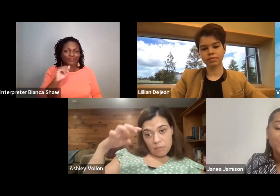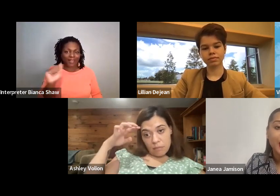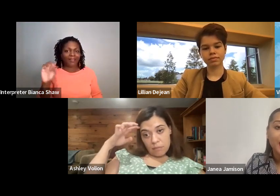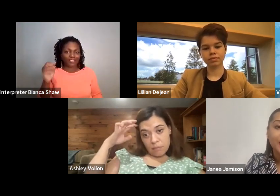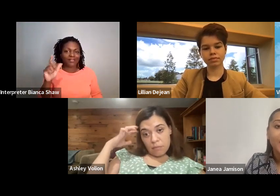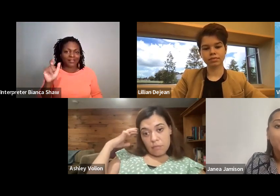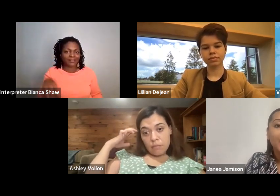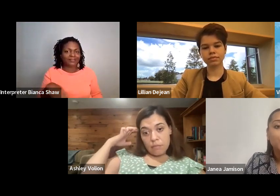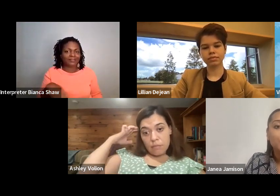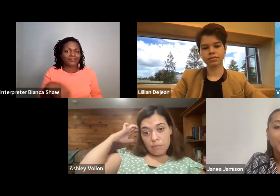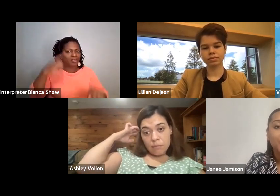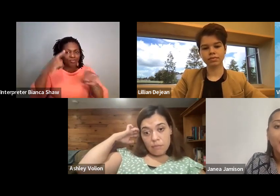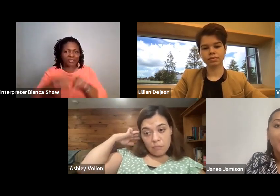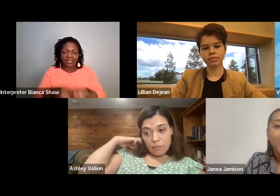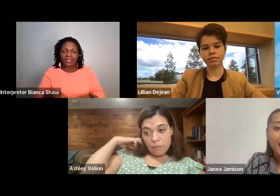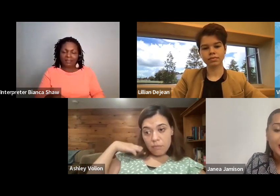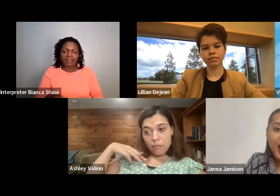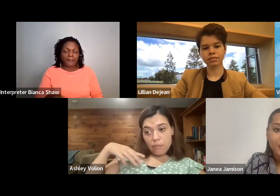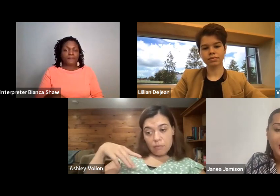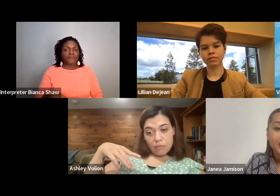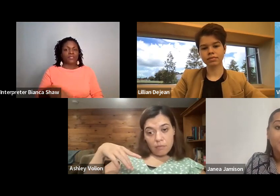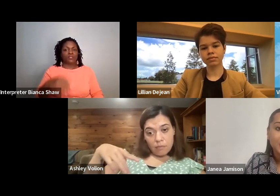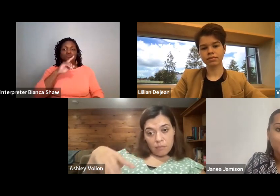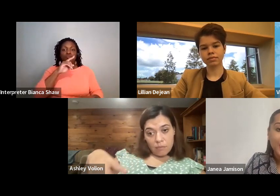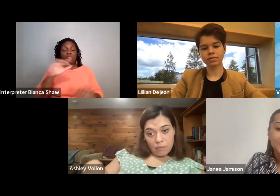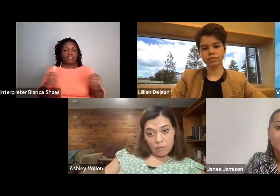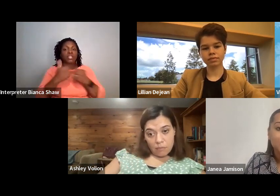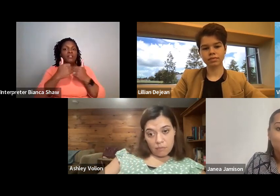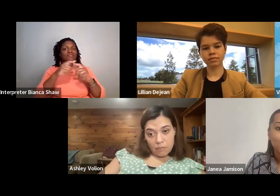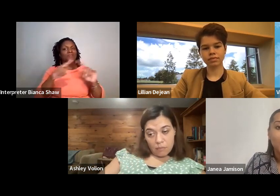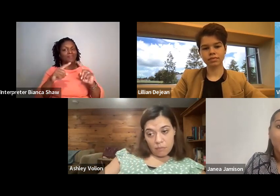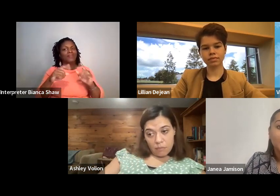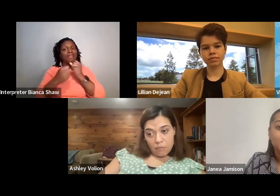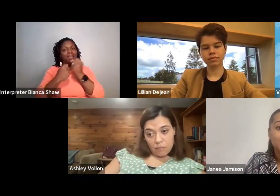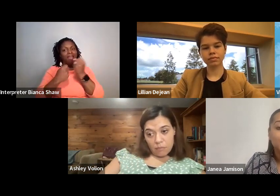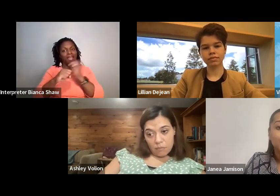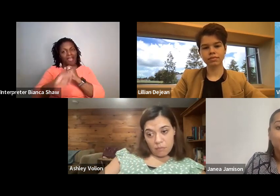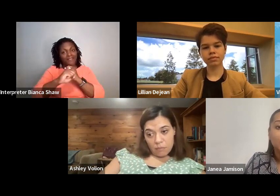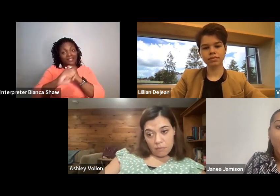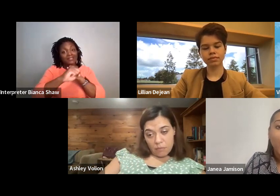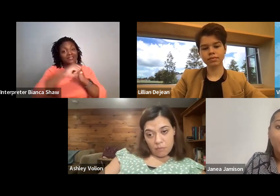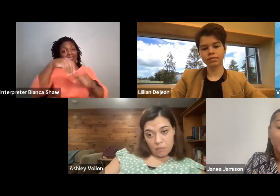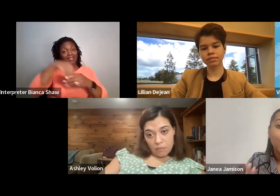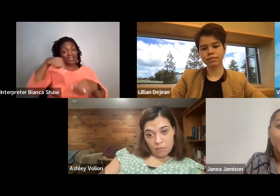They're educated. but I do think that as advocates in this space and this work, such as those that are connected to the power.